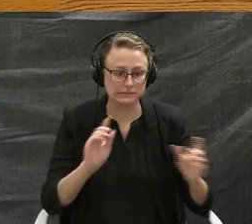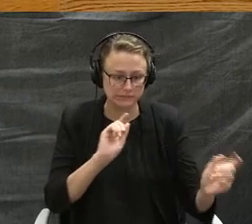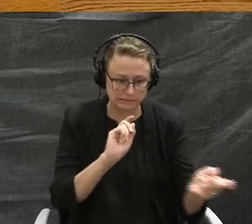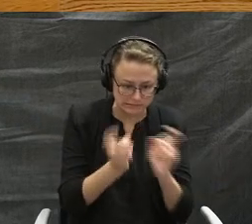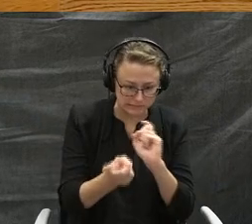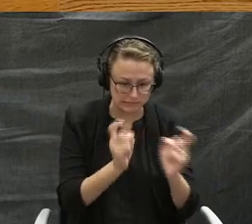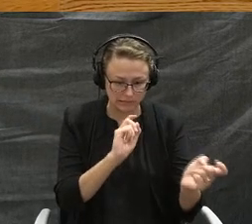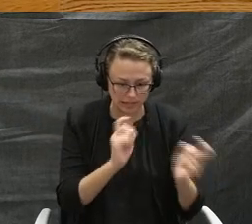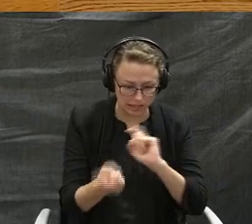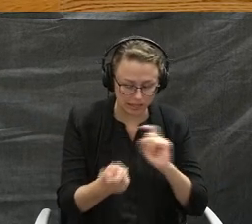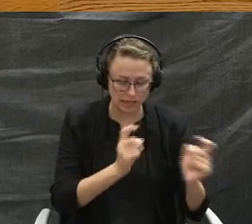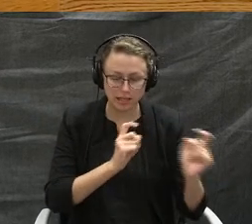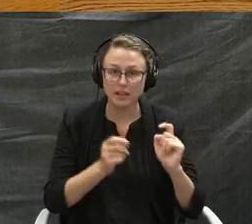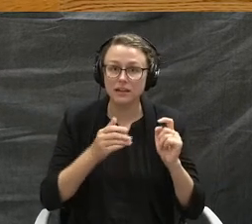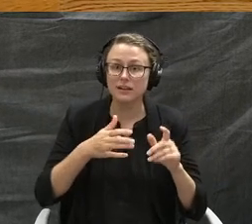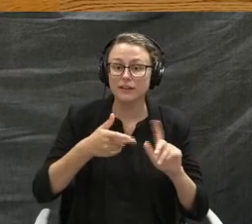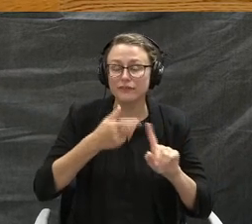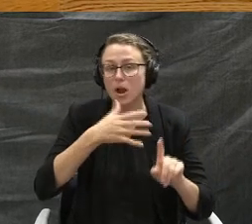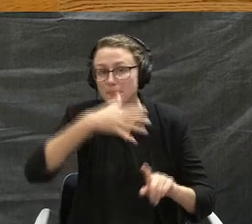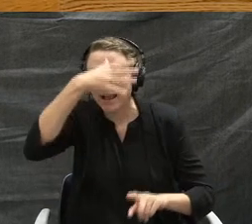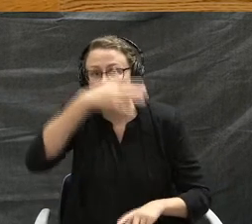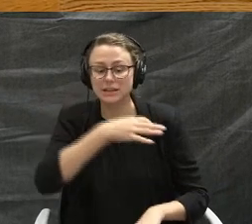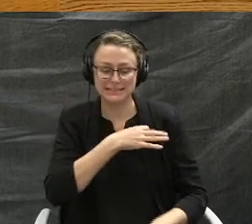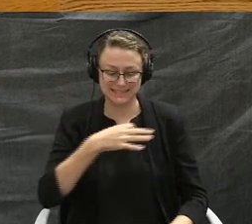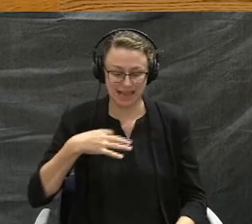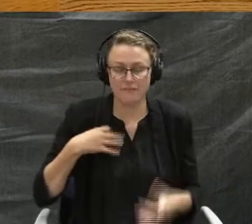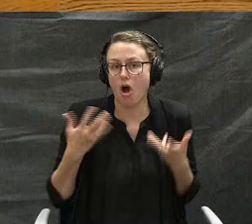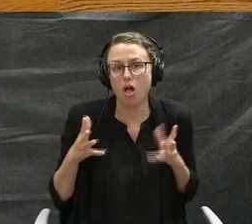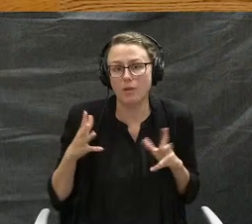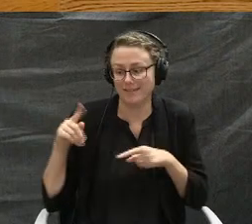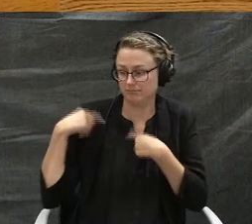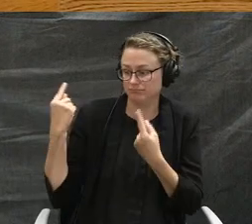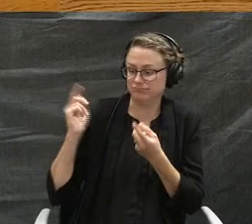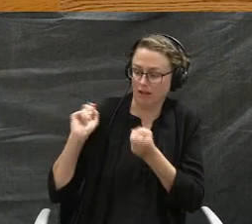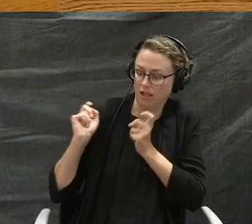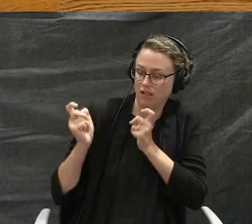already. Before people had a chance to see them and weigh in